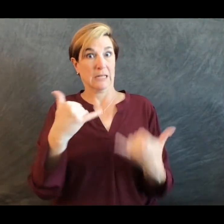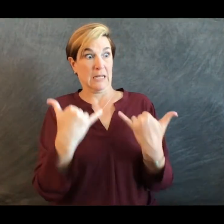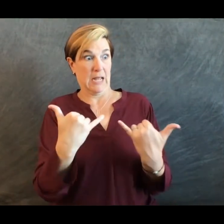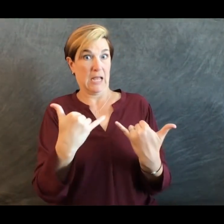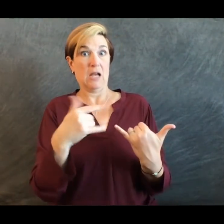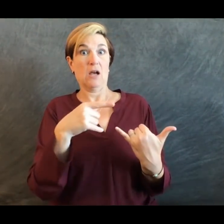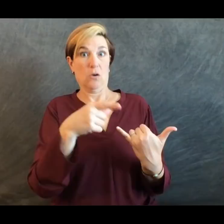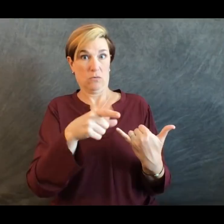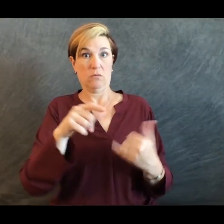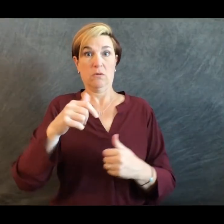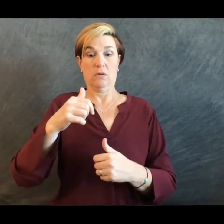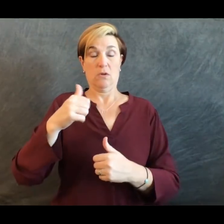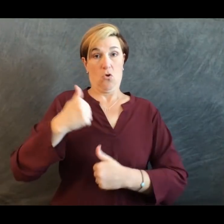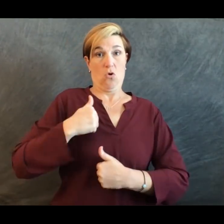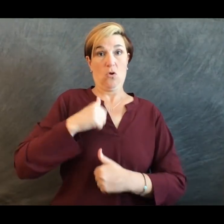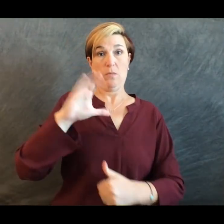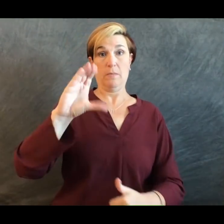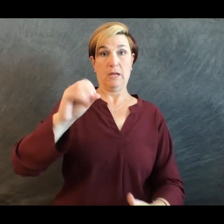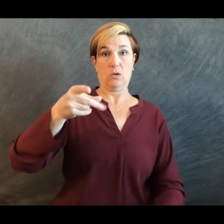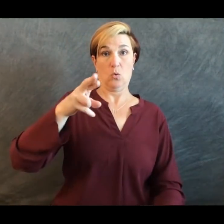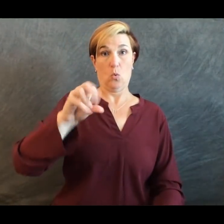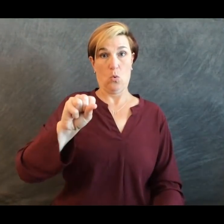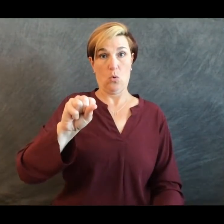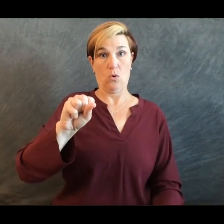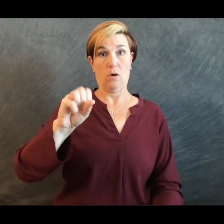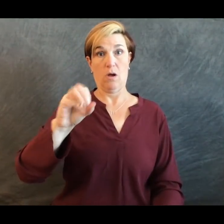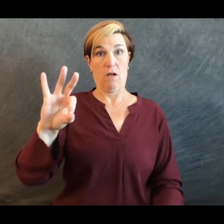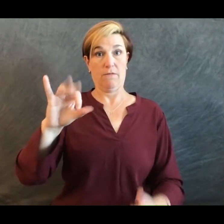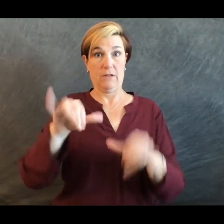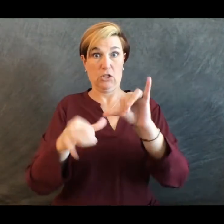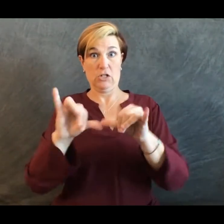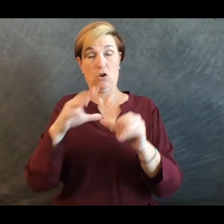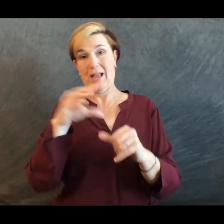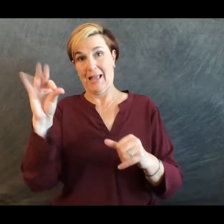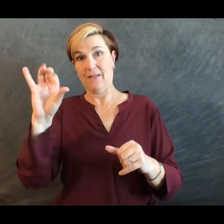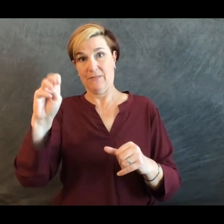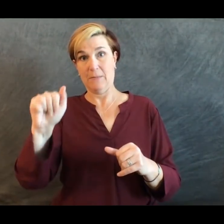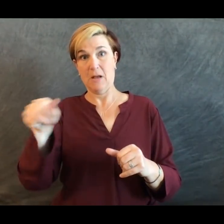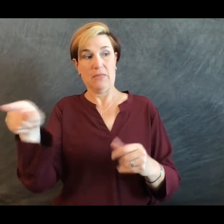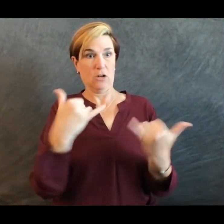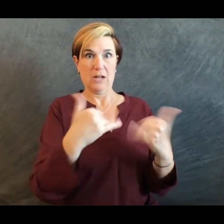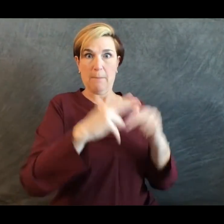Corps of Engineers and FEMA and that is going to be done and I hope they're not